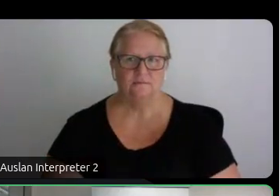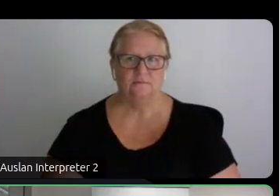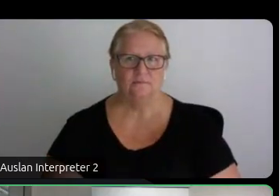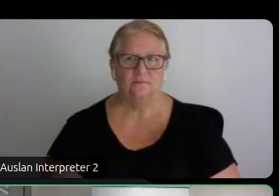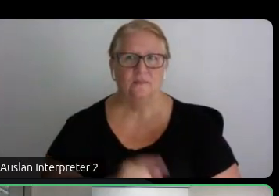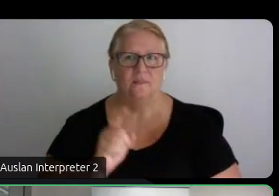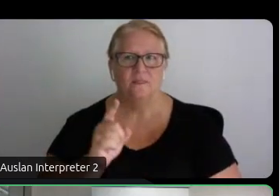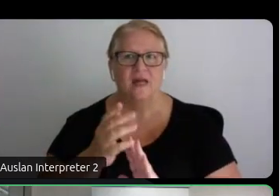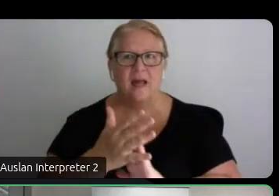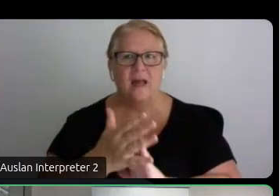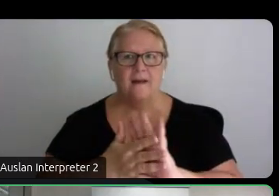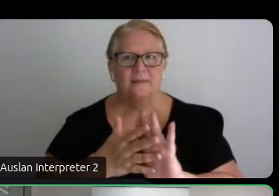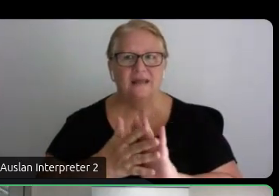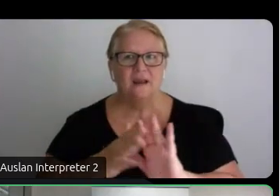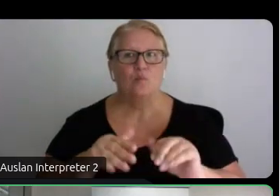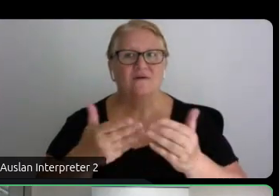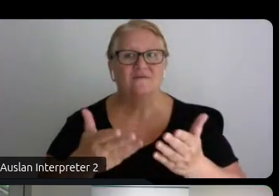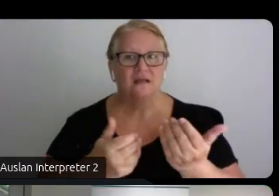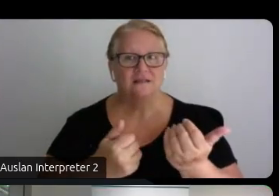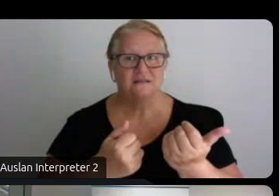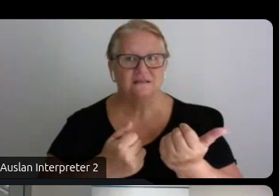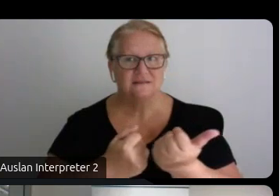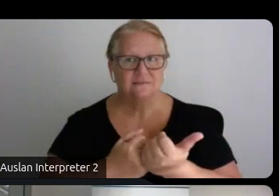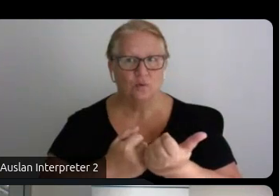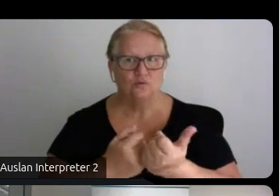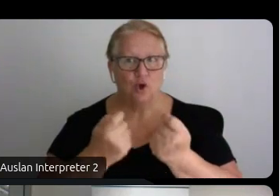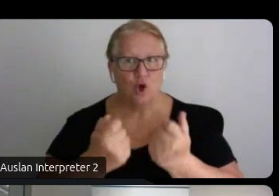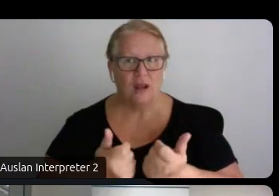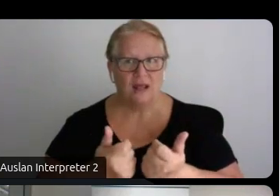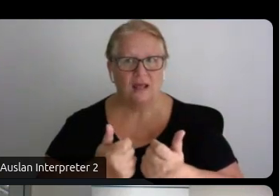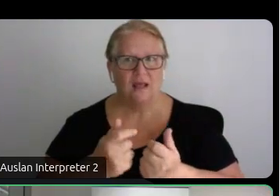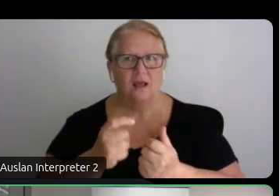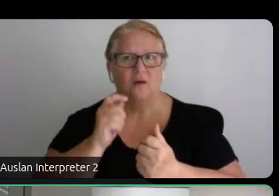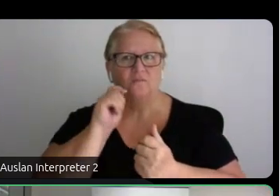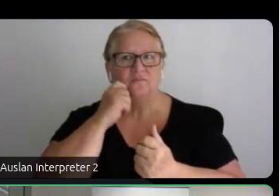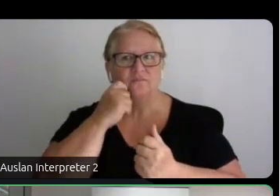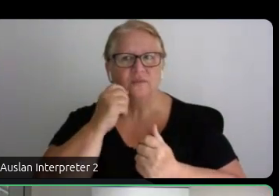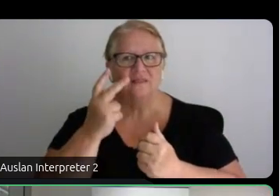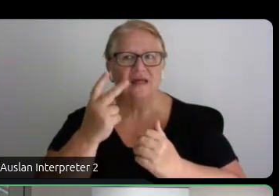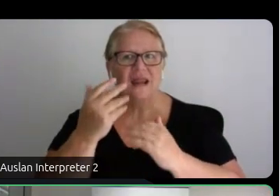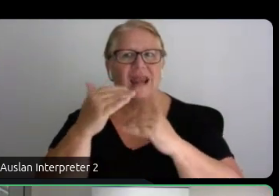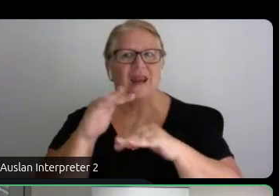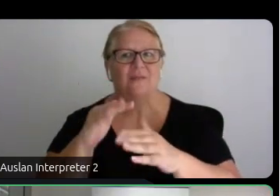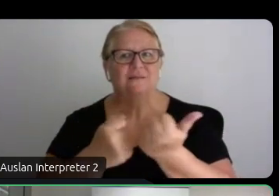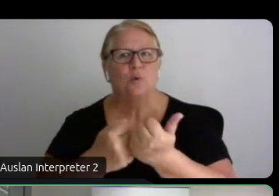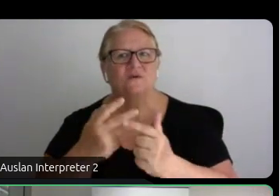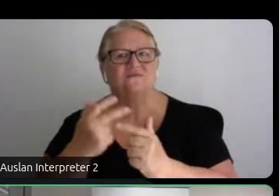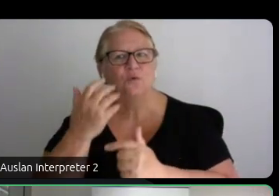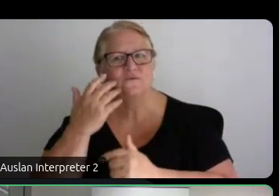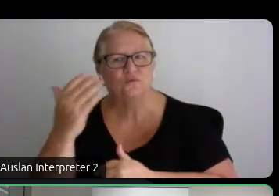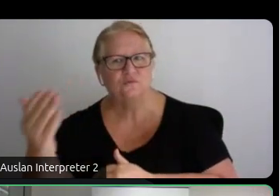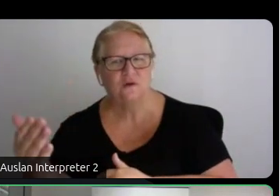providing supports early on will then limit needs for supports into the future. So when